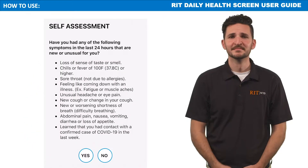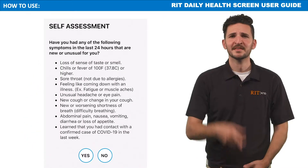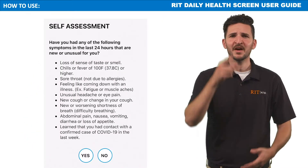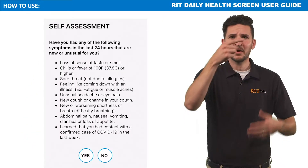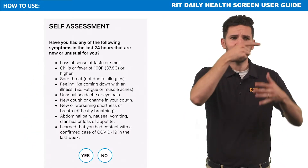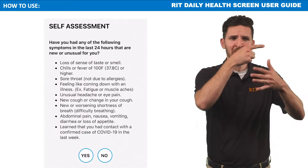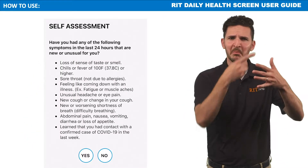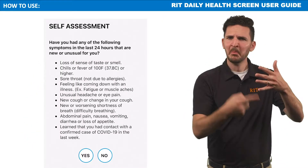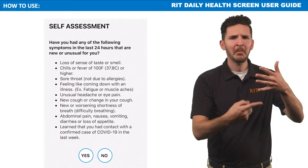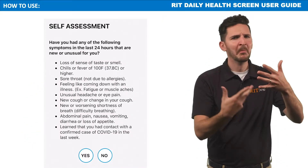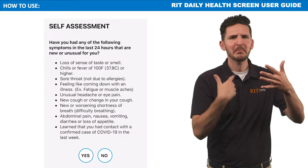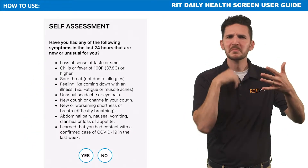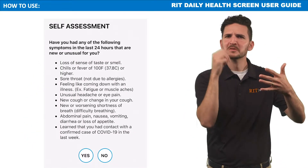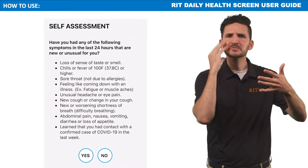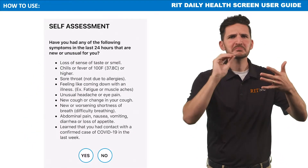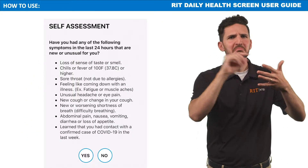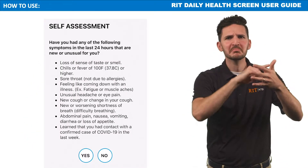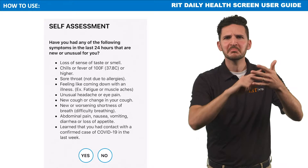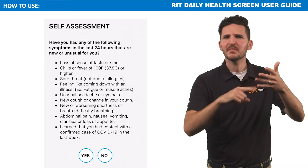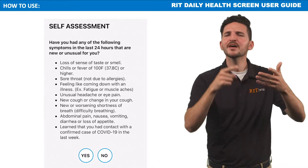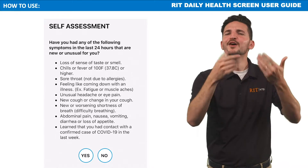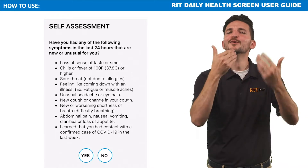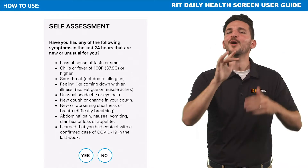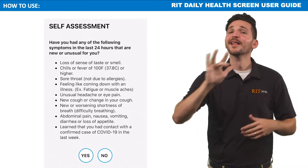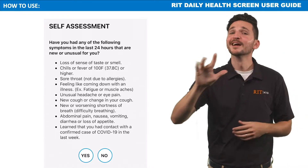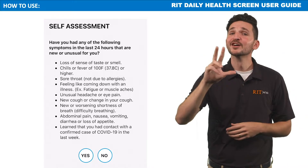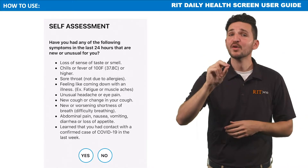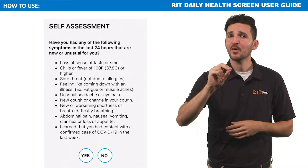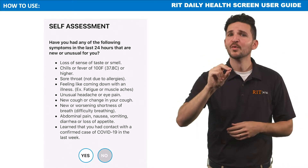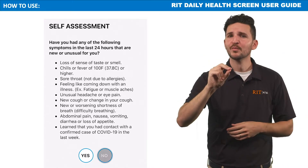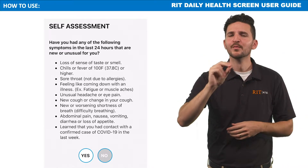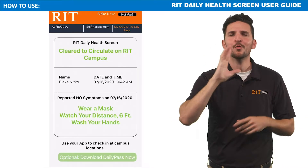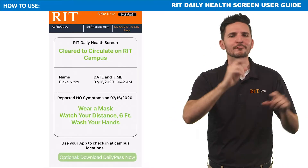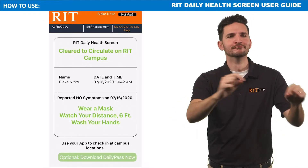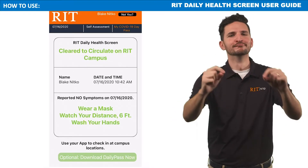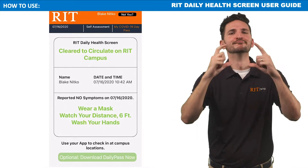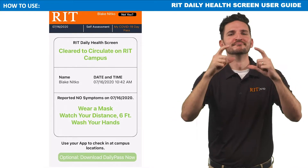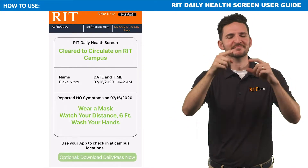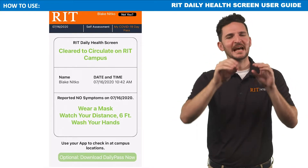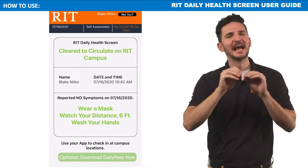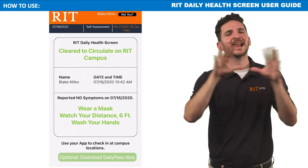If you are NOT experiencing any of these symptoms, click “NO,” which will take you to a